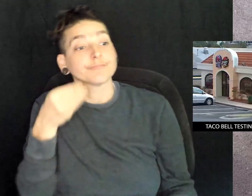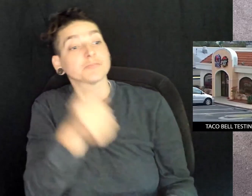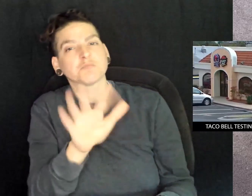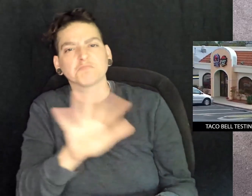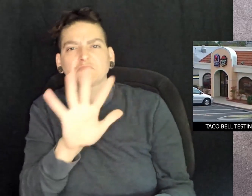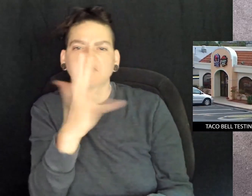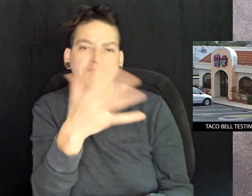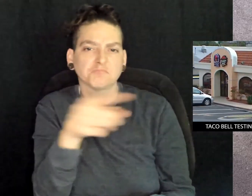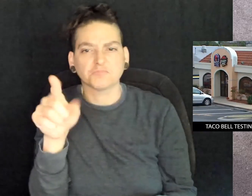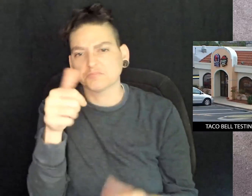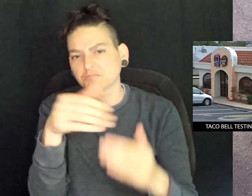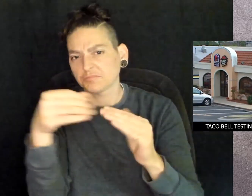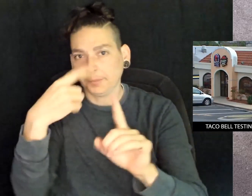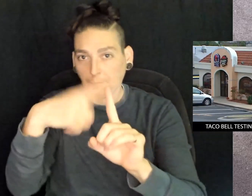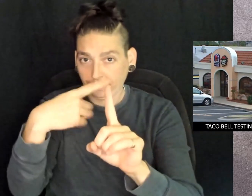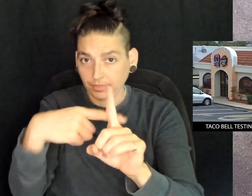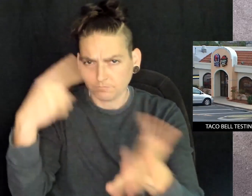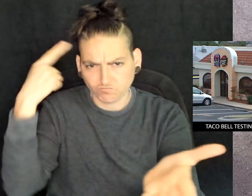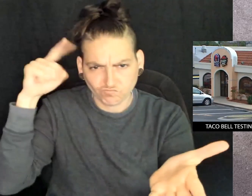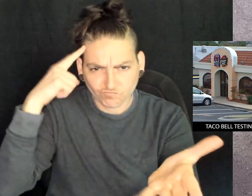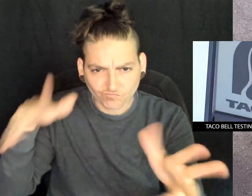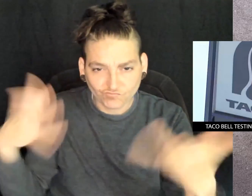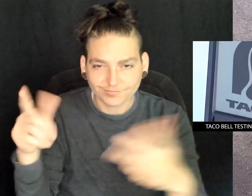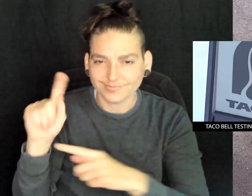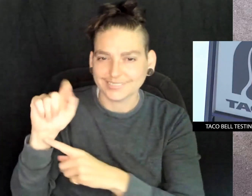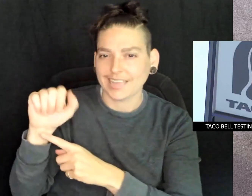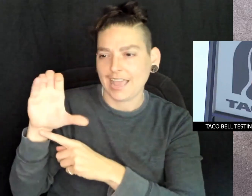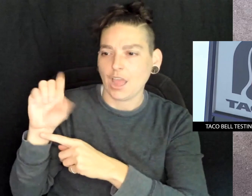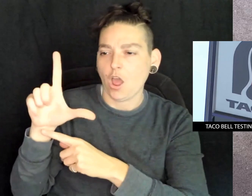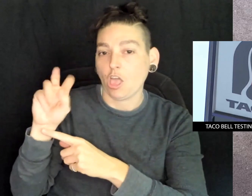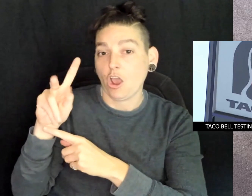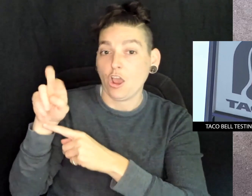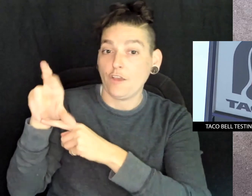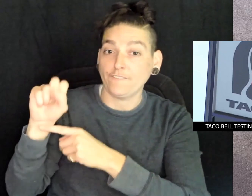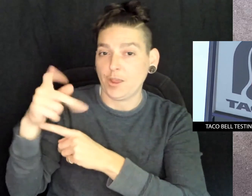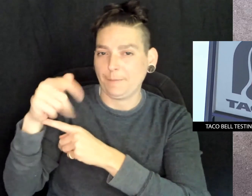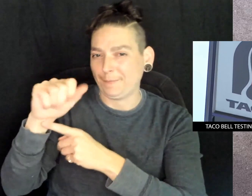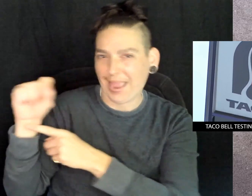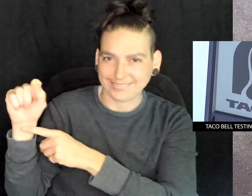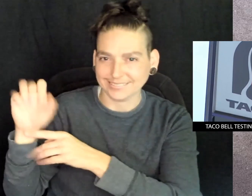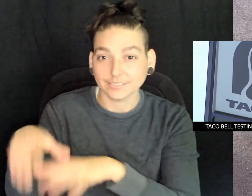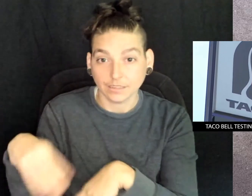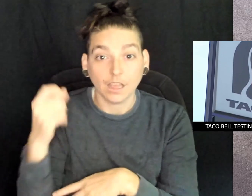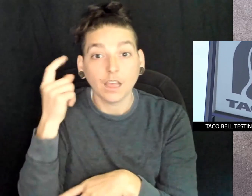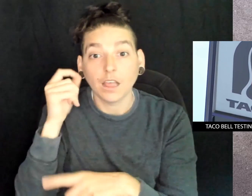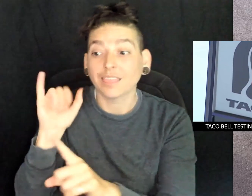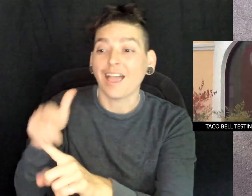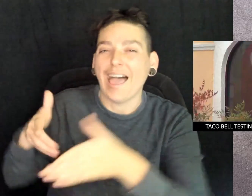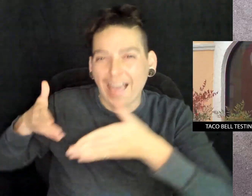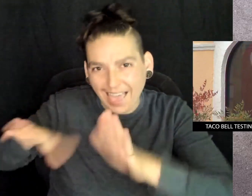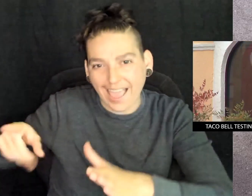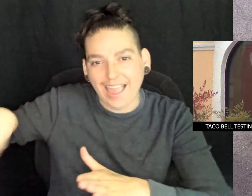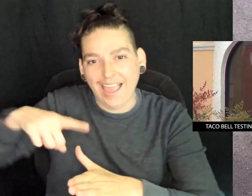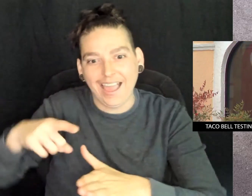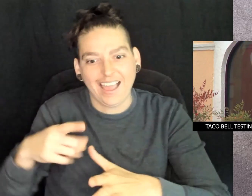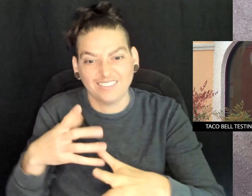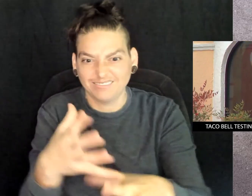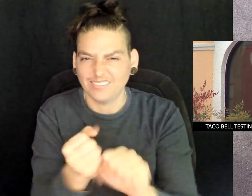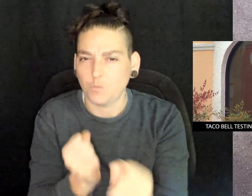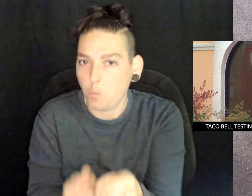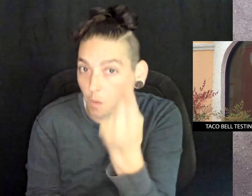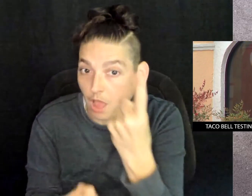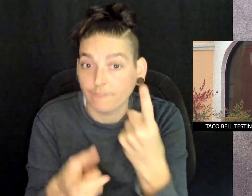restaurants here's how it works customers pay five to $10 a month for what's called